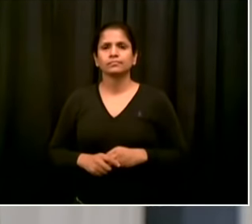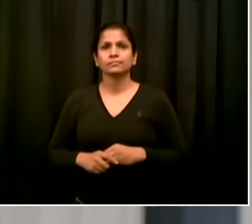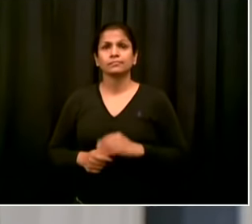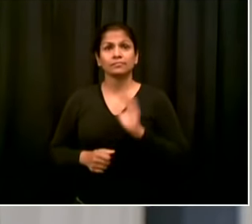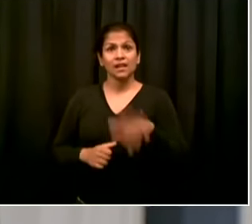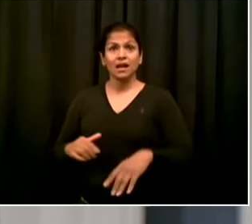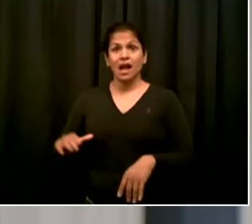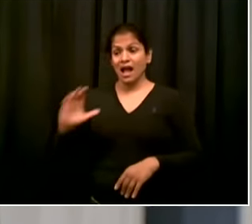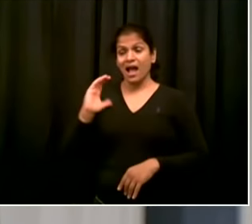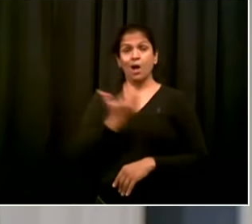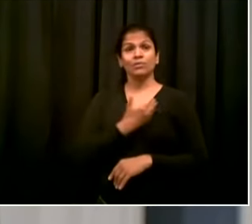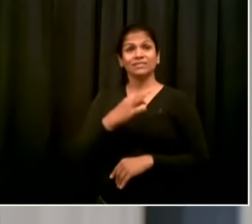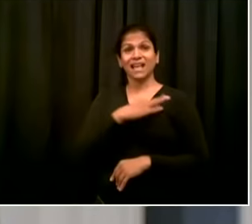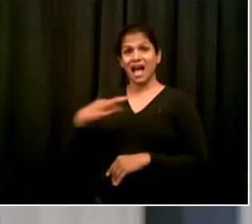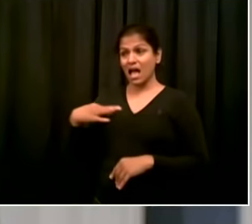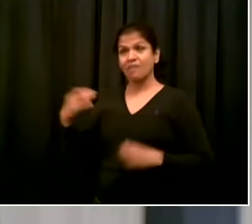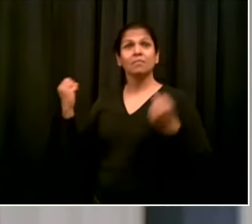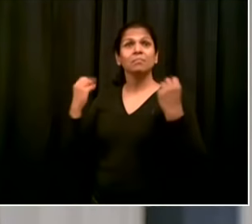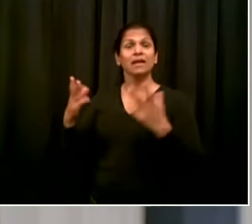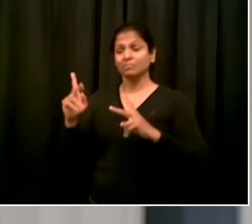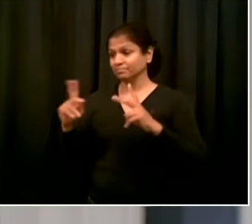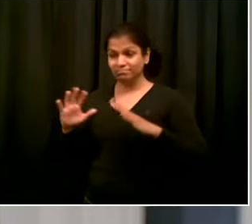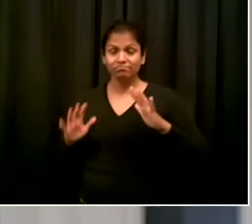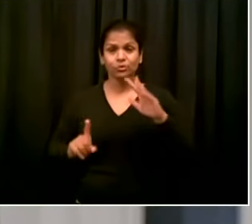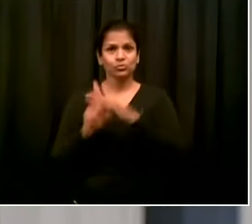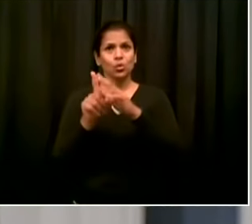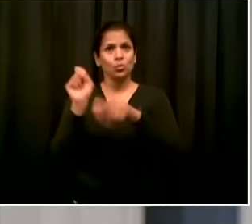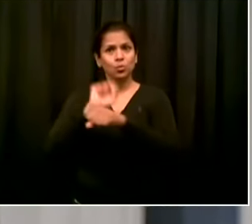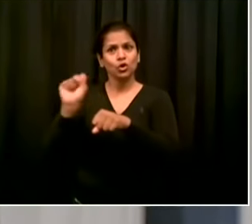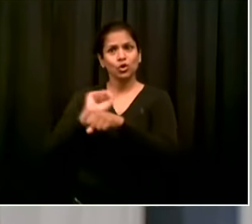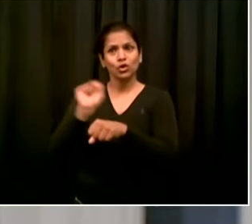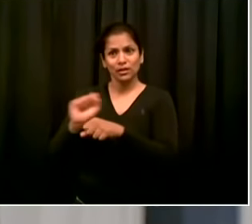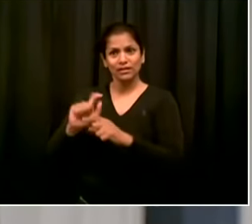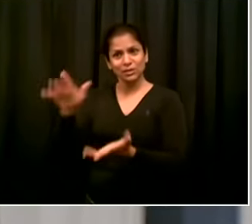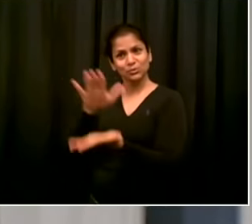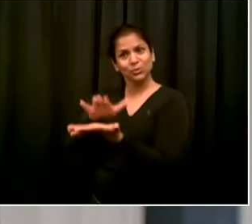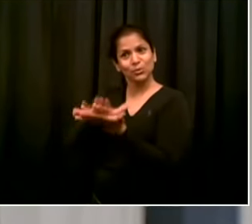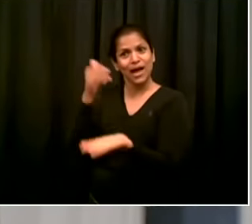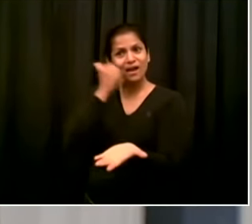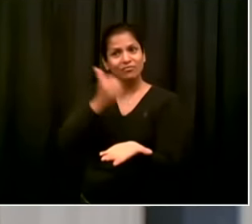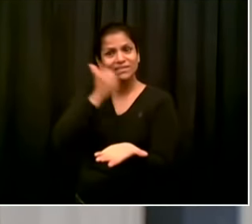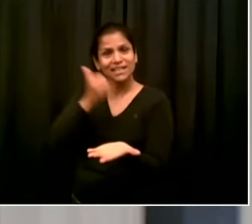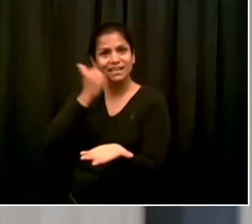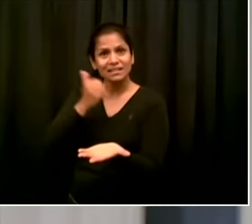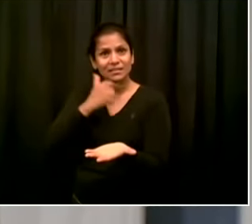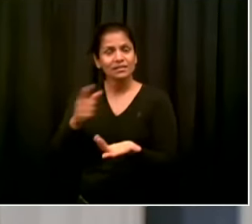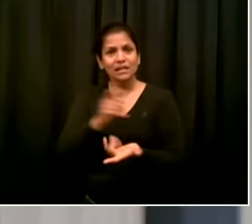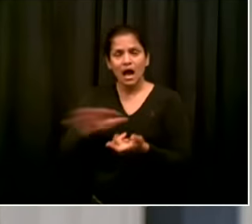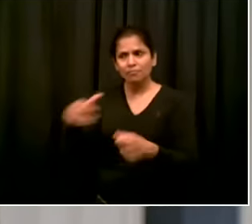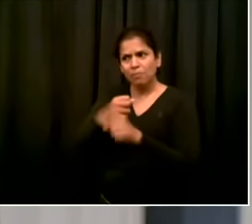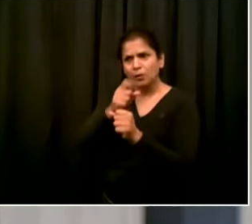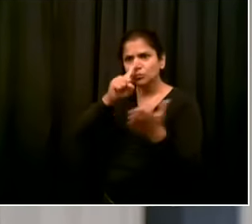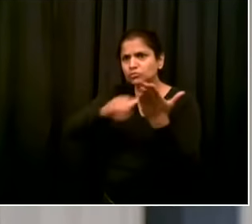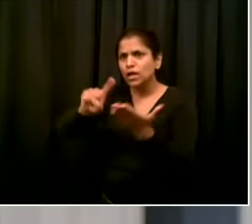ARE KEEPING A VY ERCLOSE EYE ON OUR INDICATORS AND LLWI NOT HESITATE TO TAKE QUICK ACTION WHERE TAHT S I NECESSARY. THE MAYOR AND